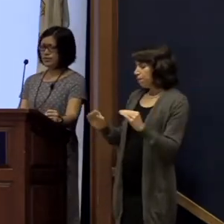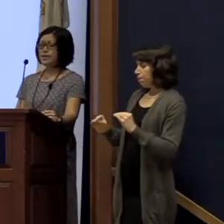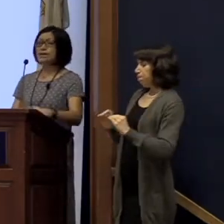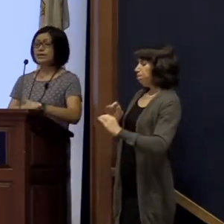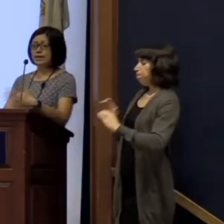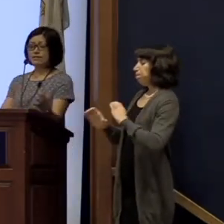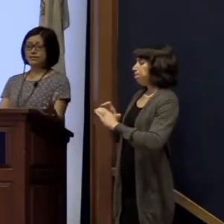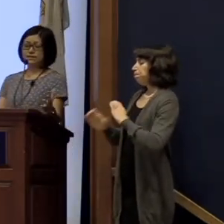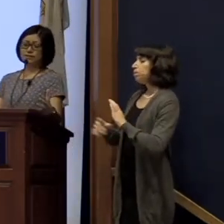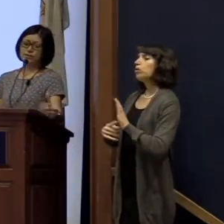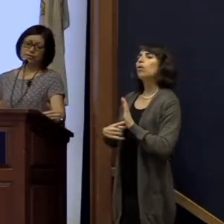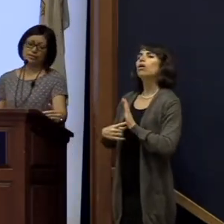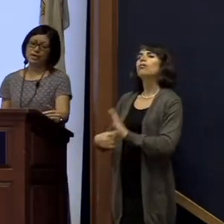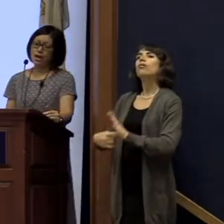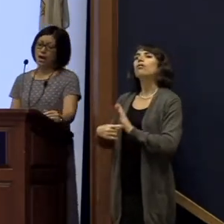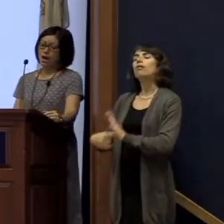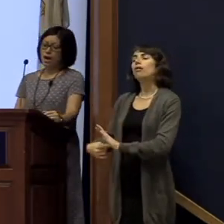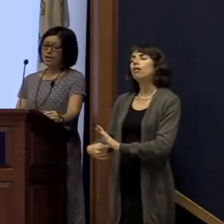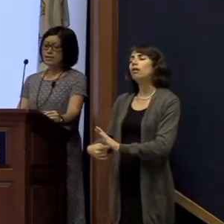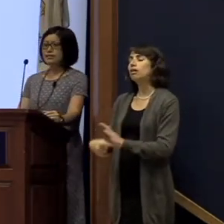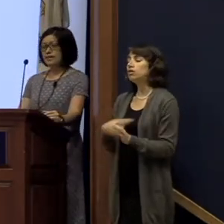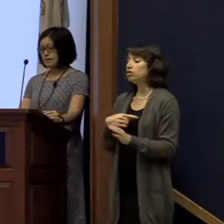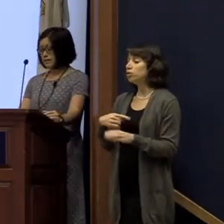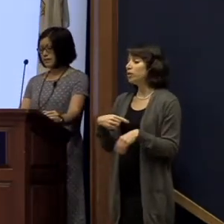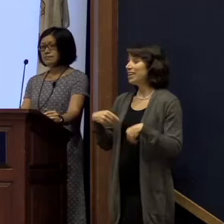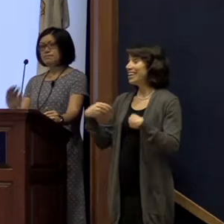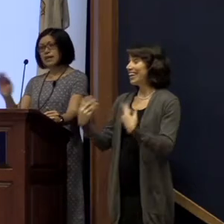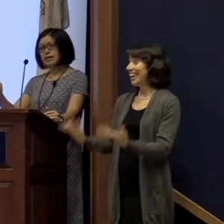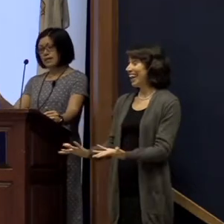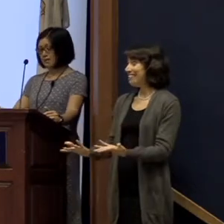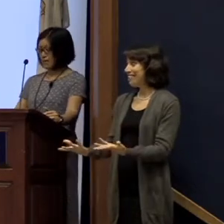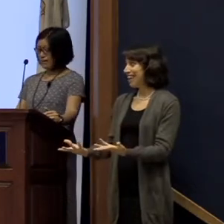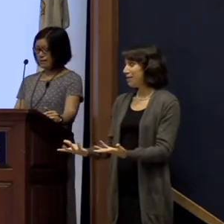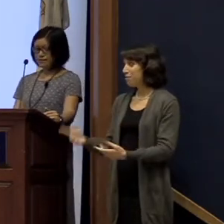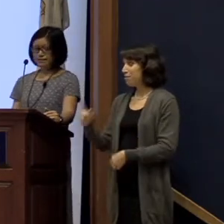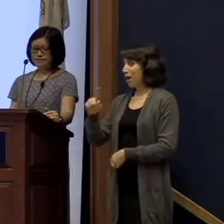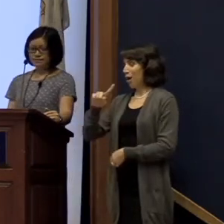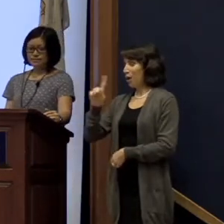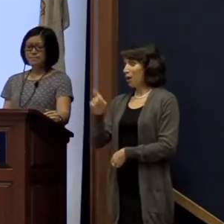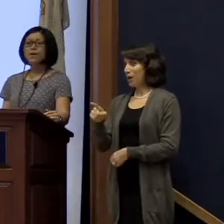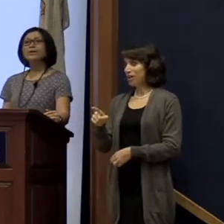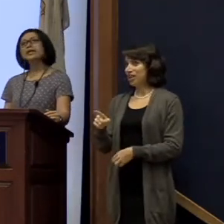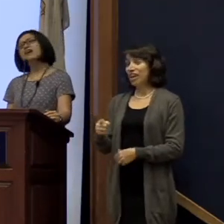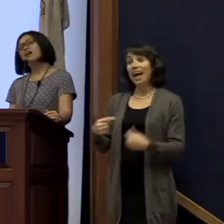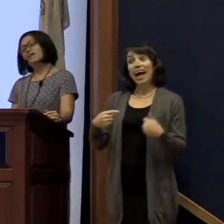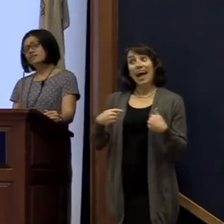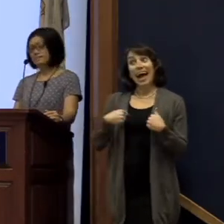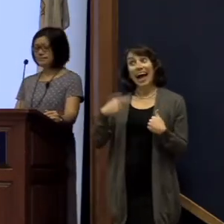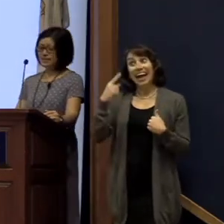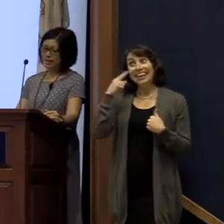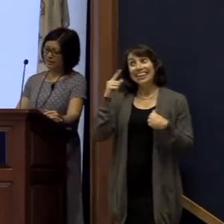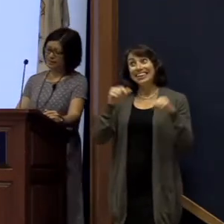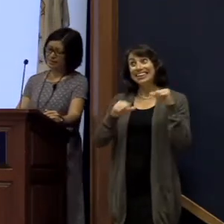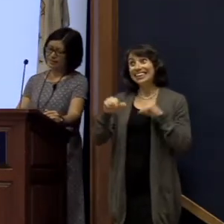We are we gave them this question. I think science is blank and blank boring and hard -Alice 6th grader